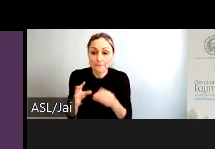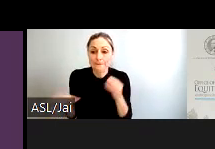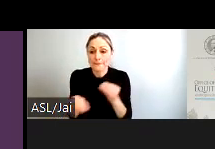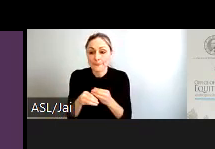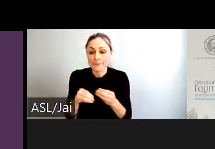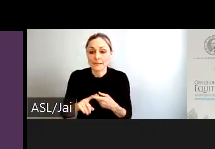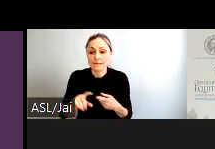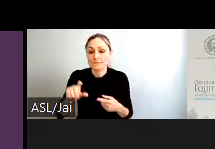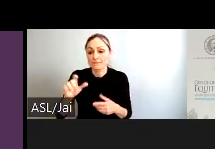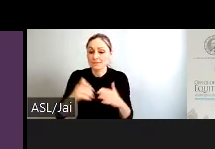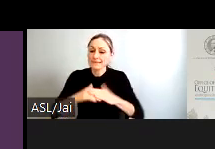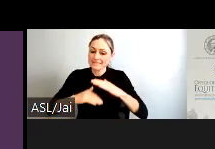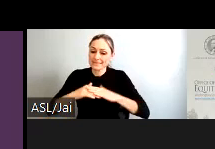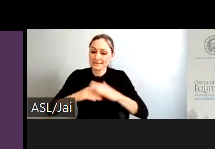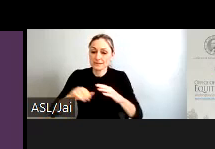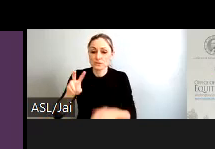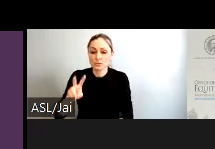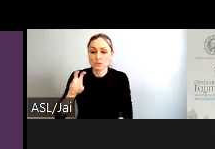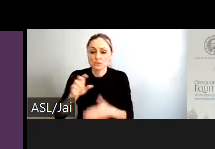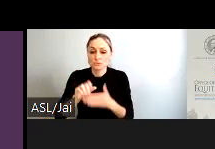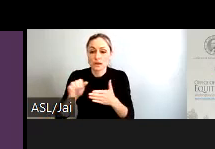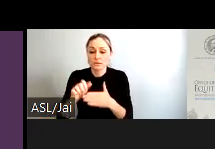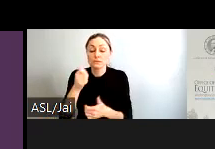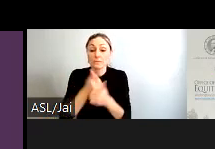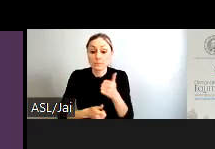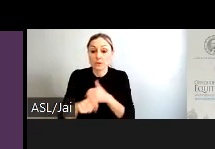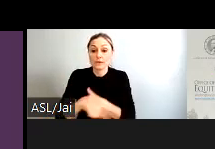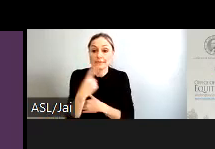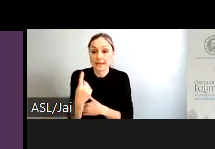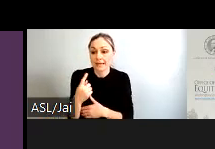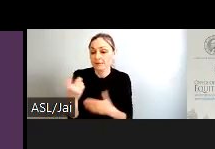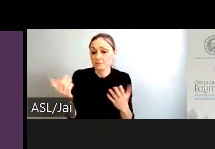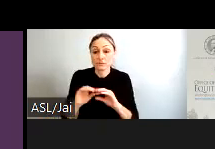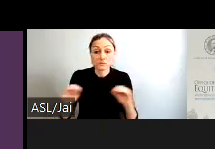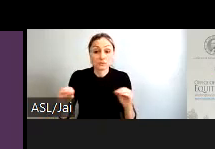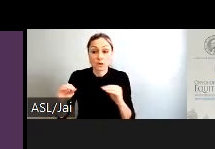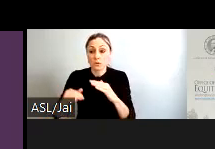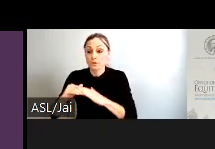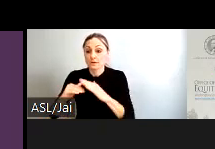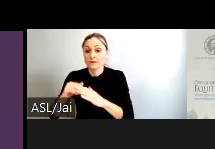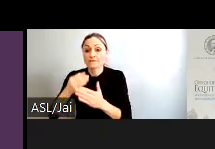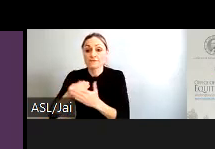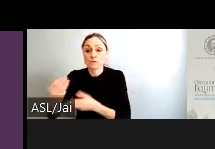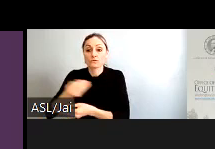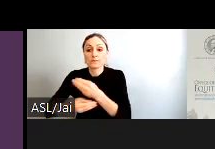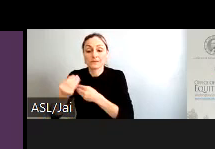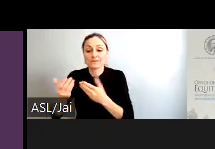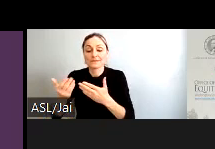There is a ceiling for $200 for stipends, there is no ceiling for the